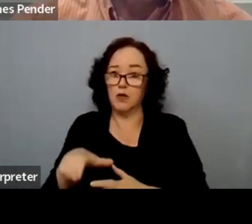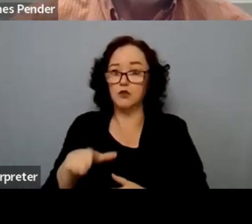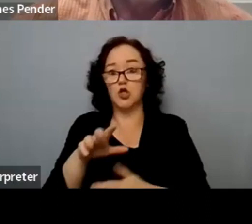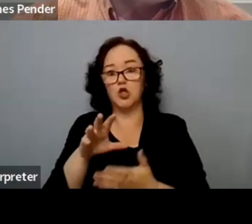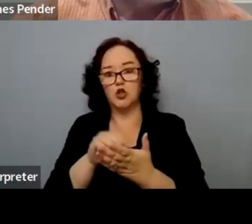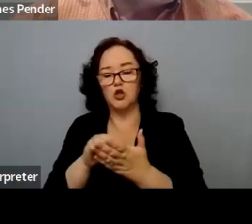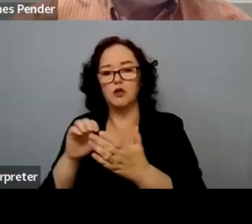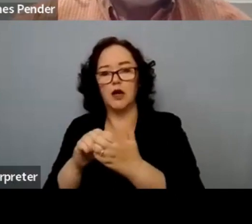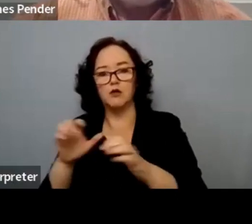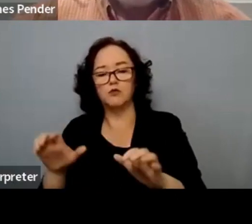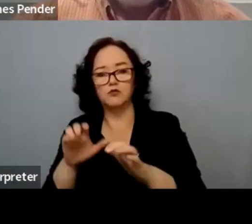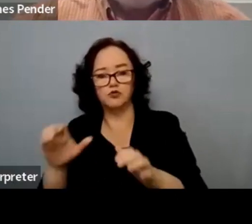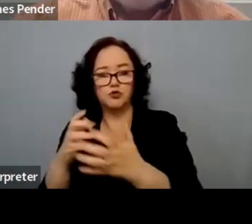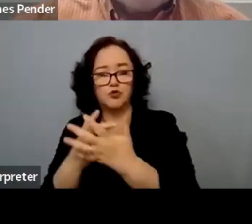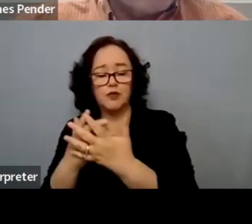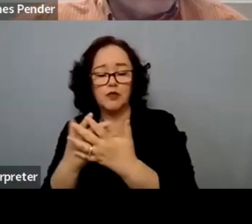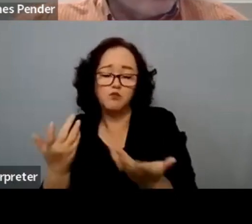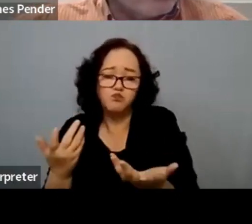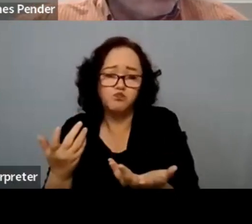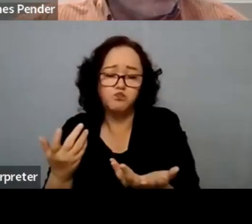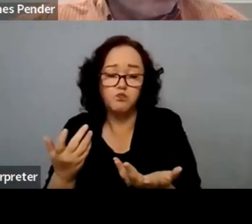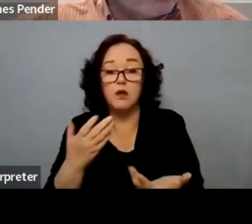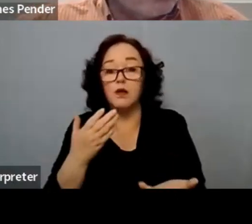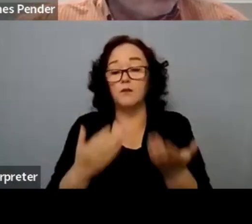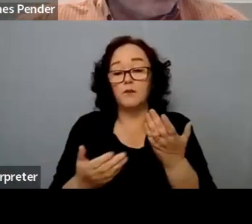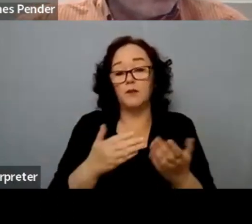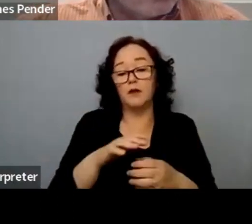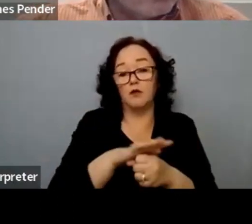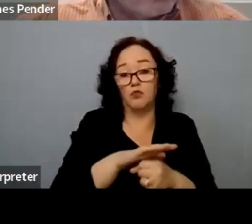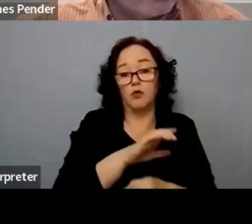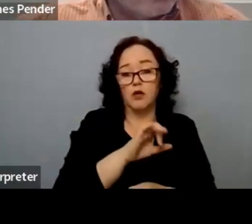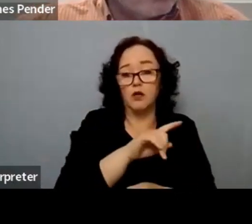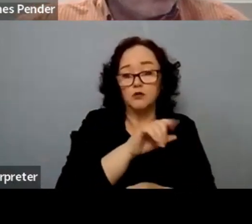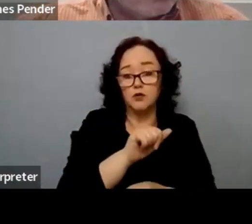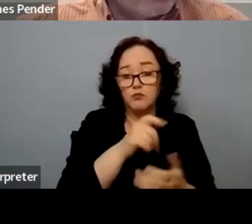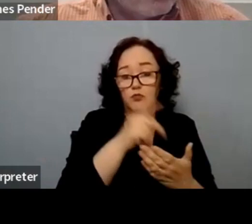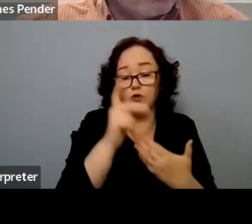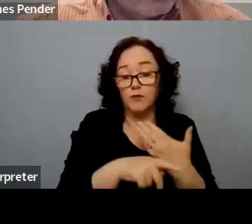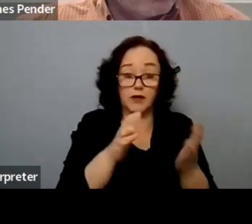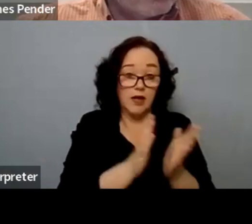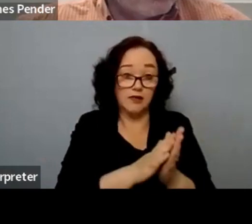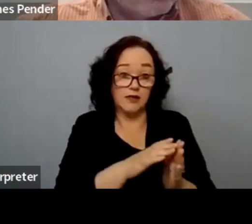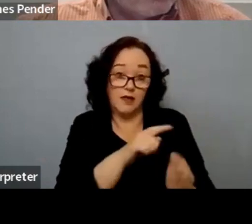your local CASA program, if they could get trained to do screens, it could be that you start